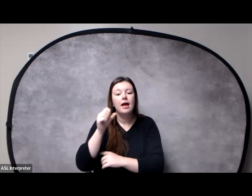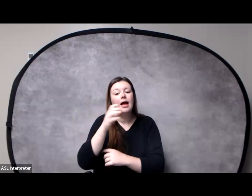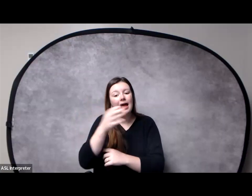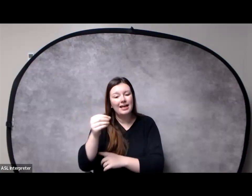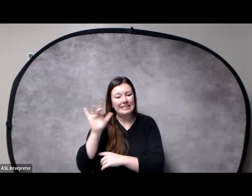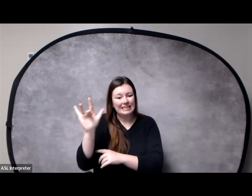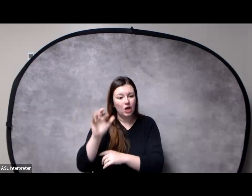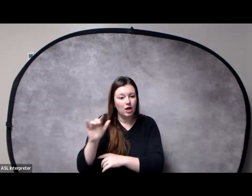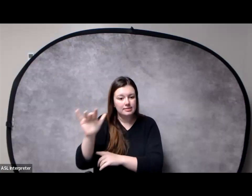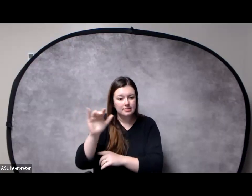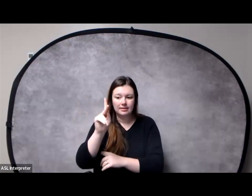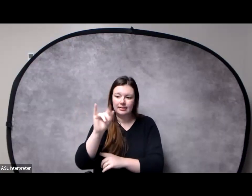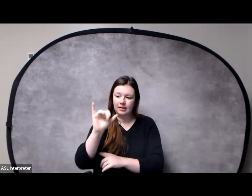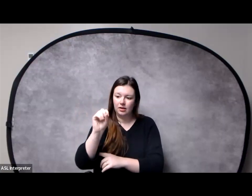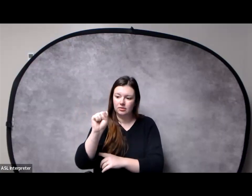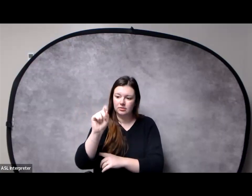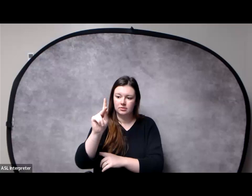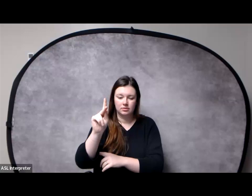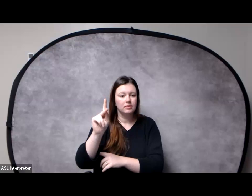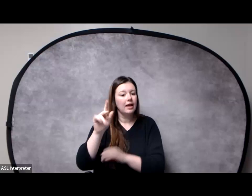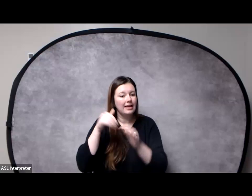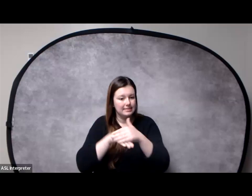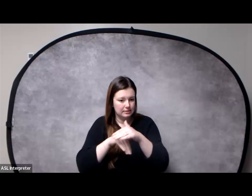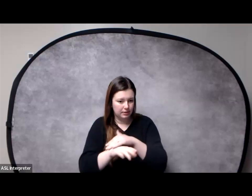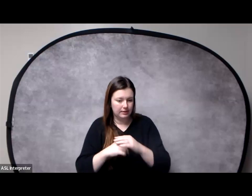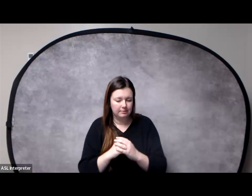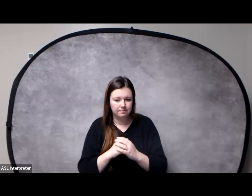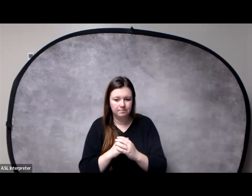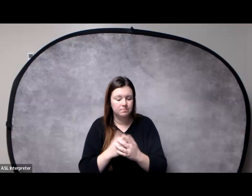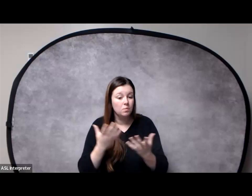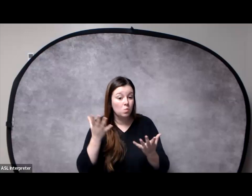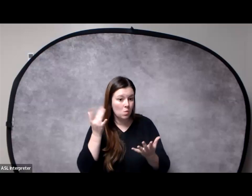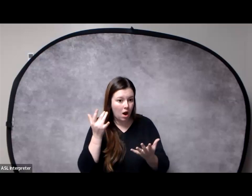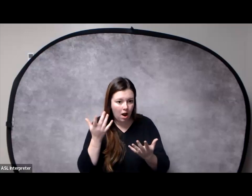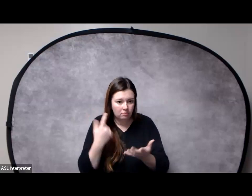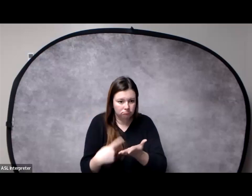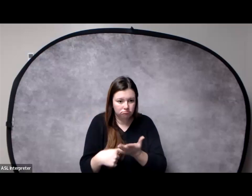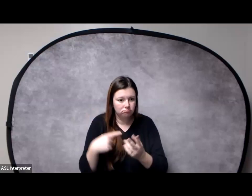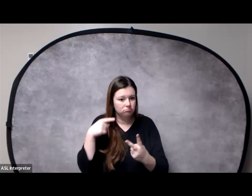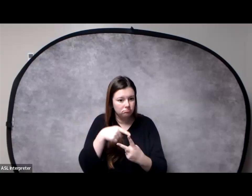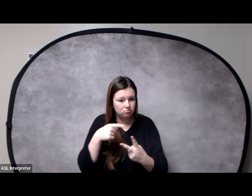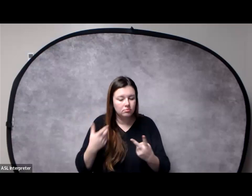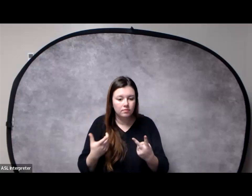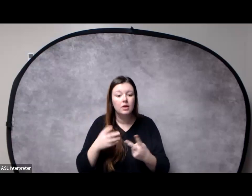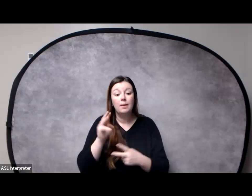This is specifically because, as Molly has mentioned, the first Section 504 regulation